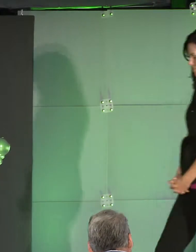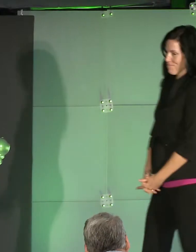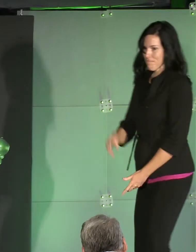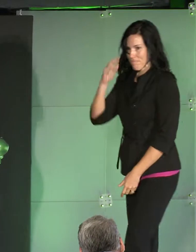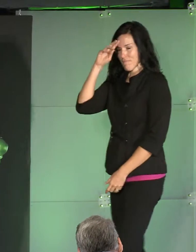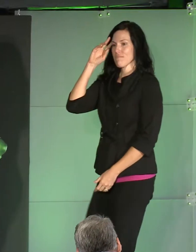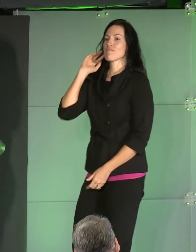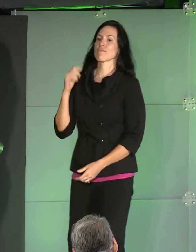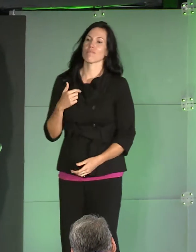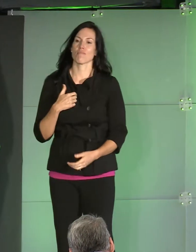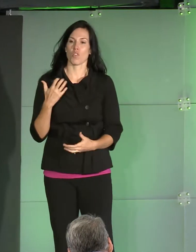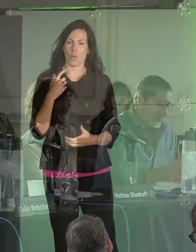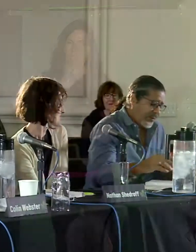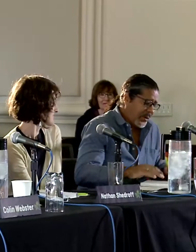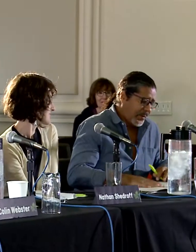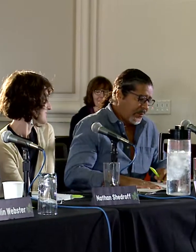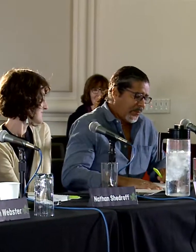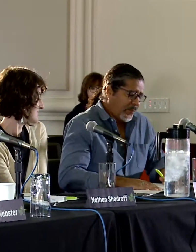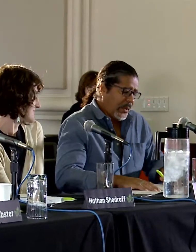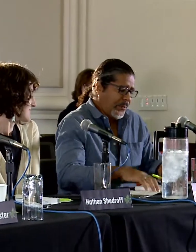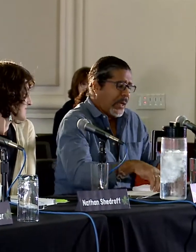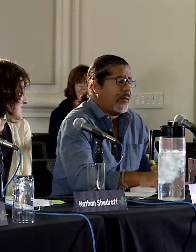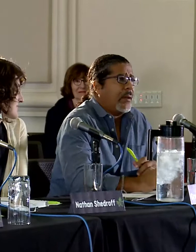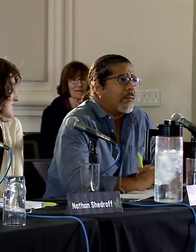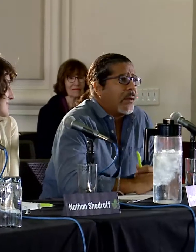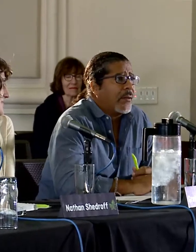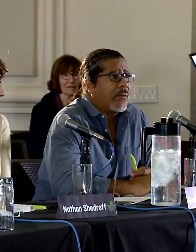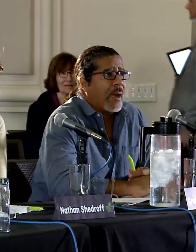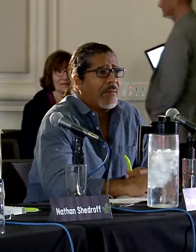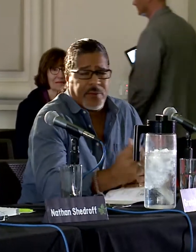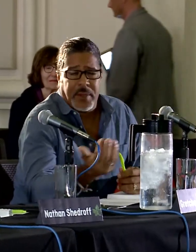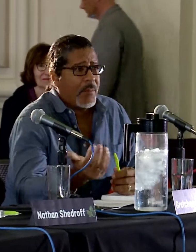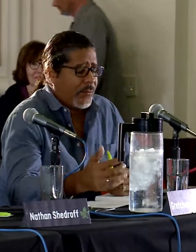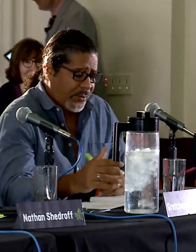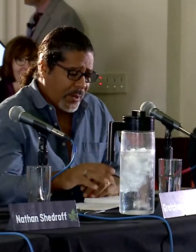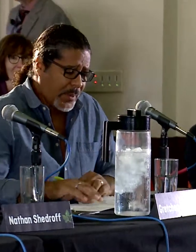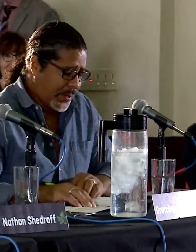I just like to say, I thought your presentation was excellent. I really liked your graphs. We were just talking about that.